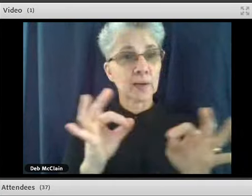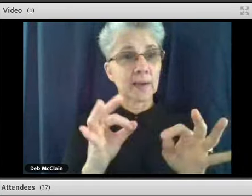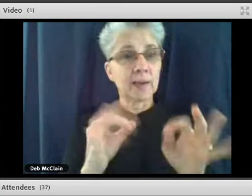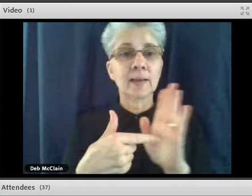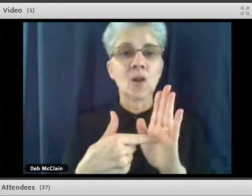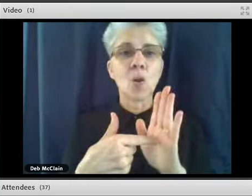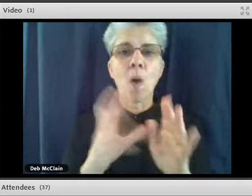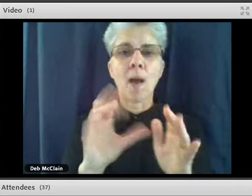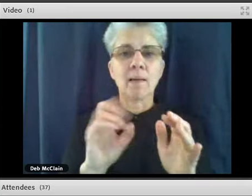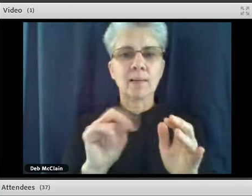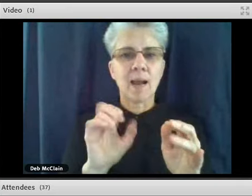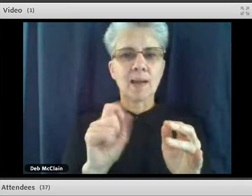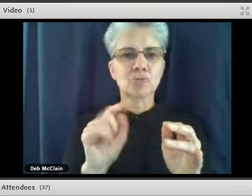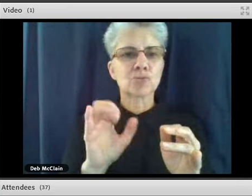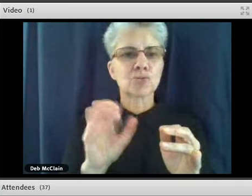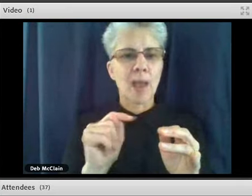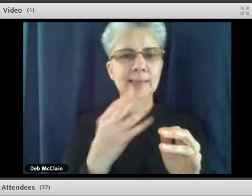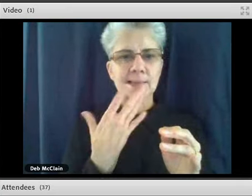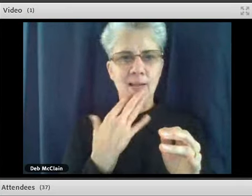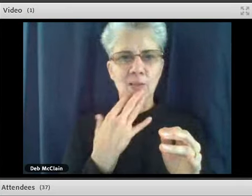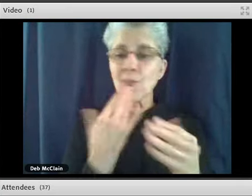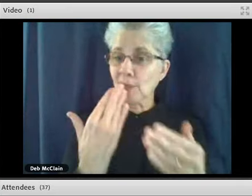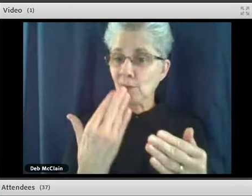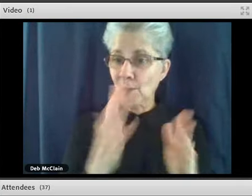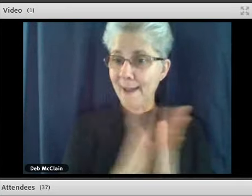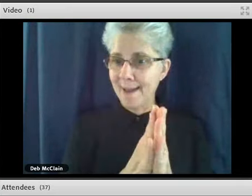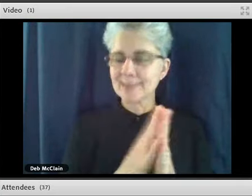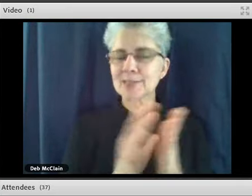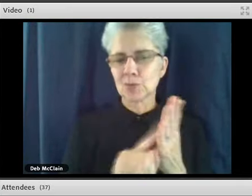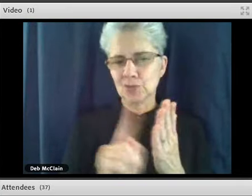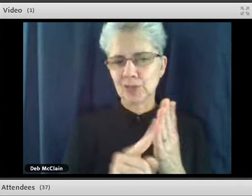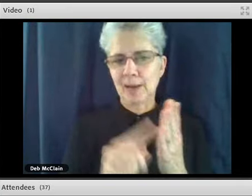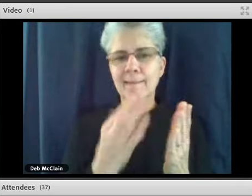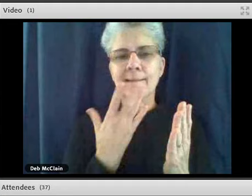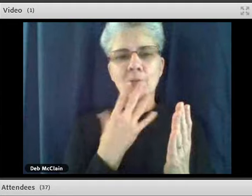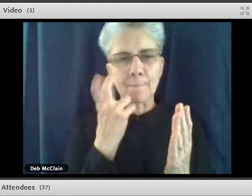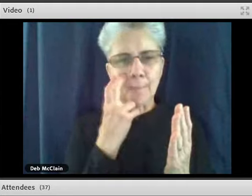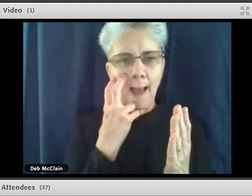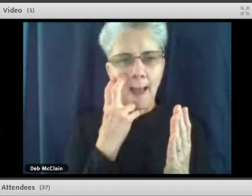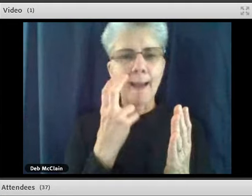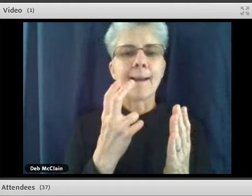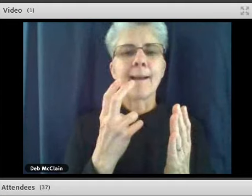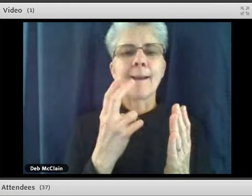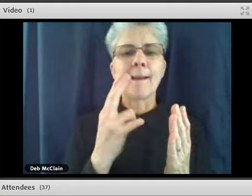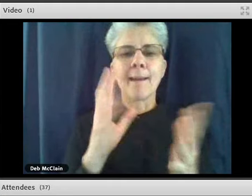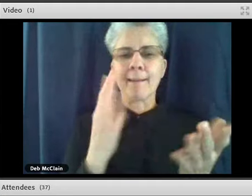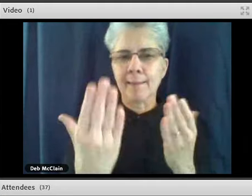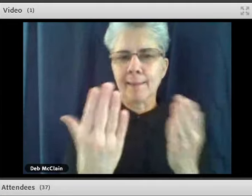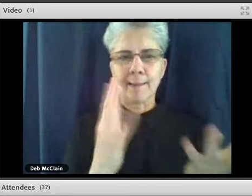And they're all free. Again, here's one on contrast and color. So, thank you for asking. Again, check for colorblindness.